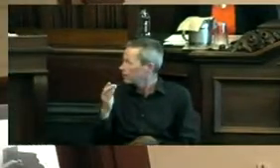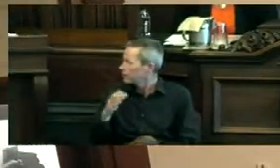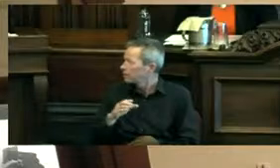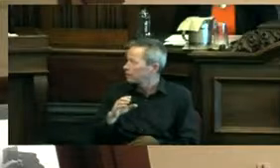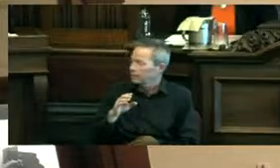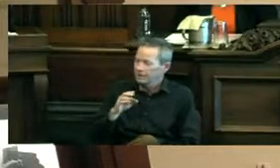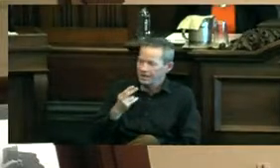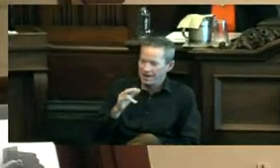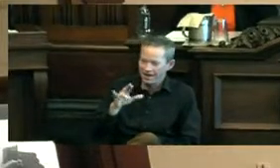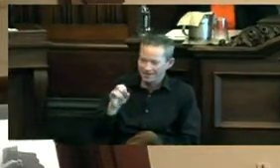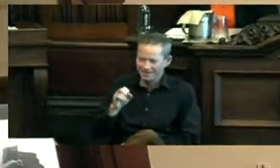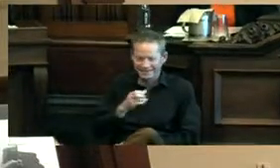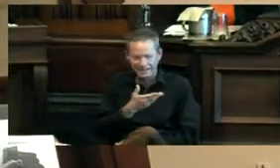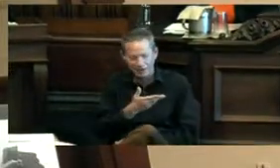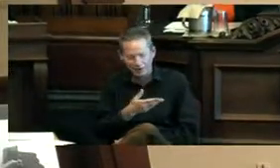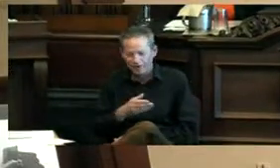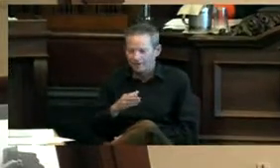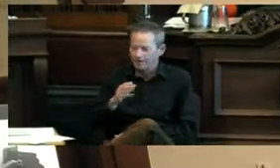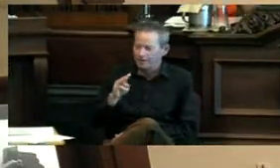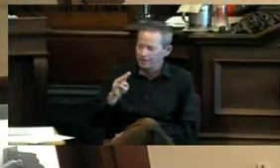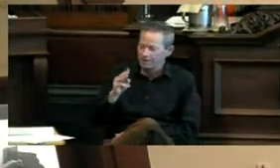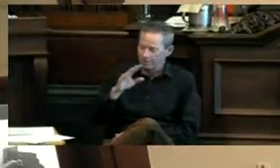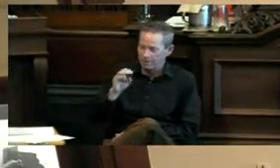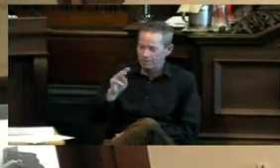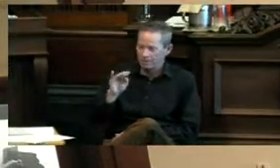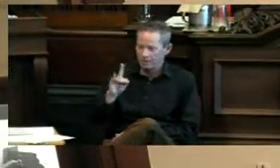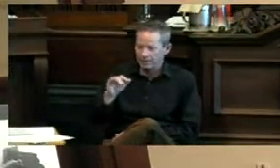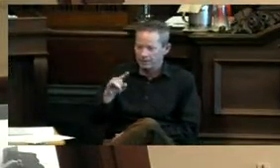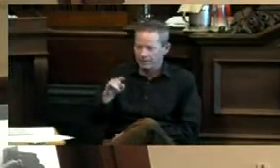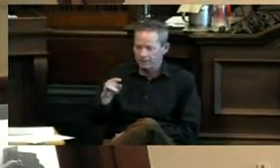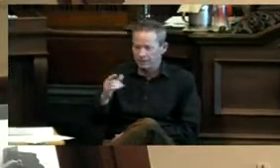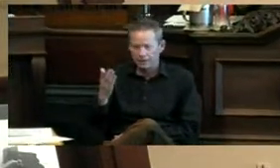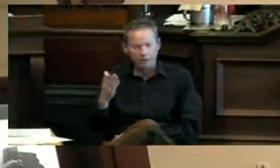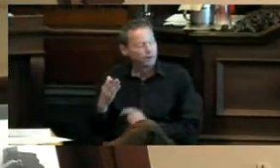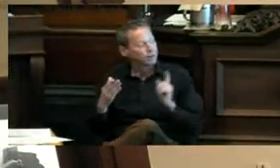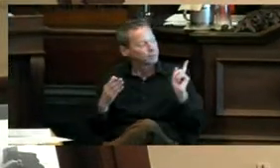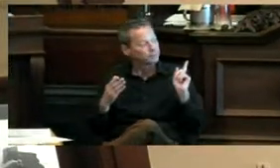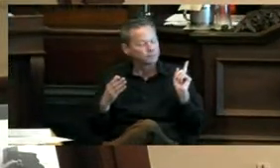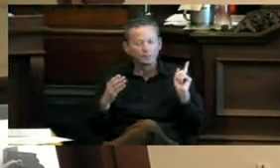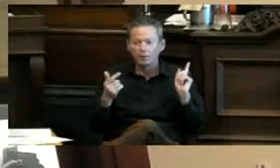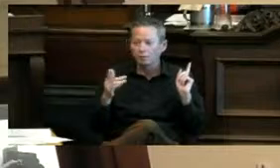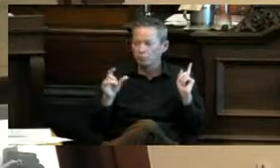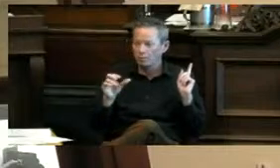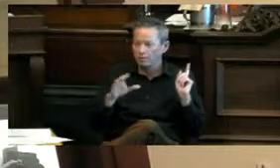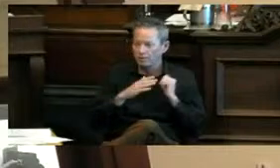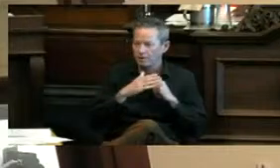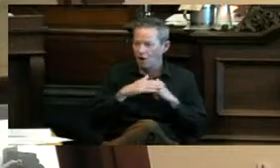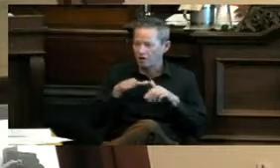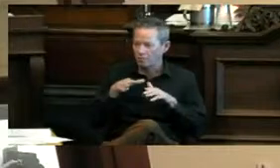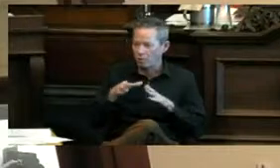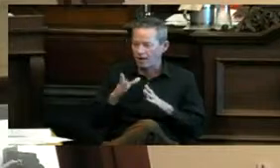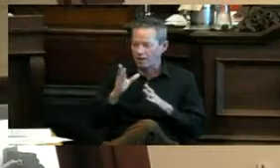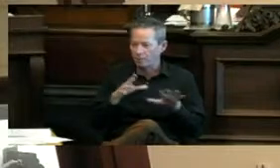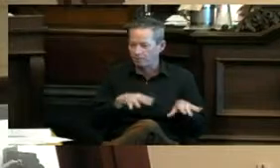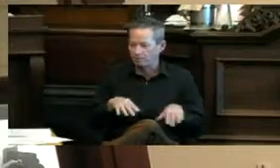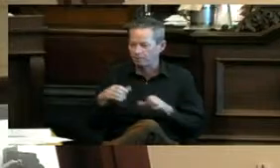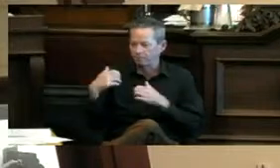Council member. Monroe. Vice president. Harris. Here.